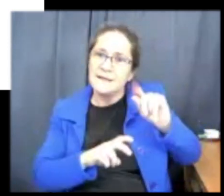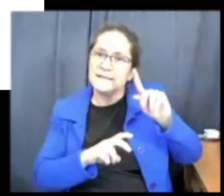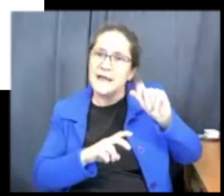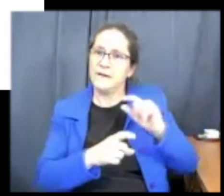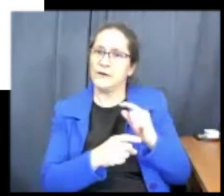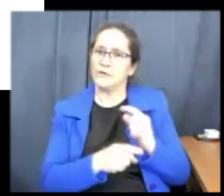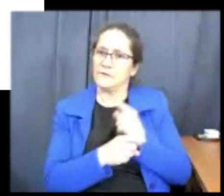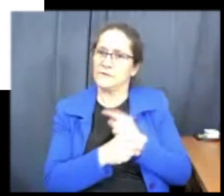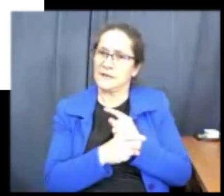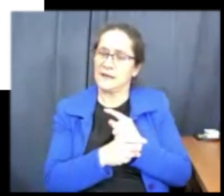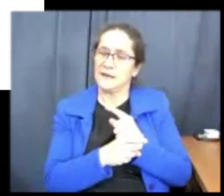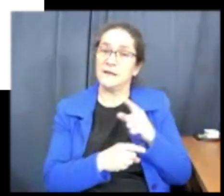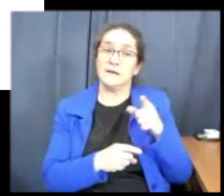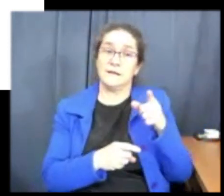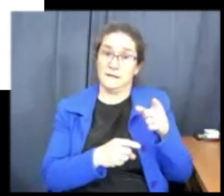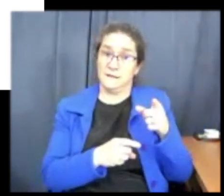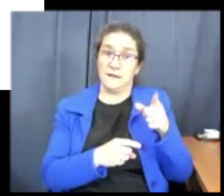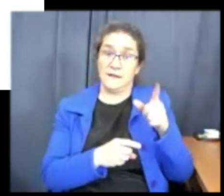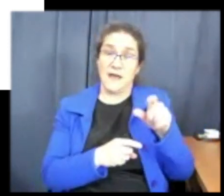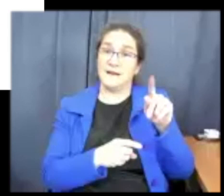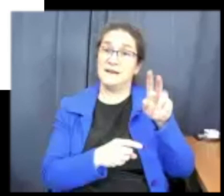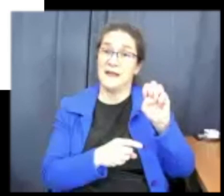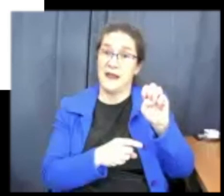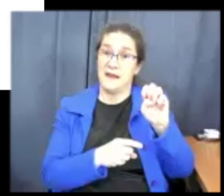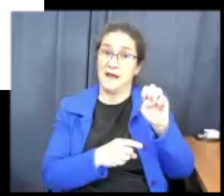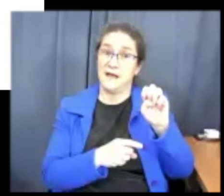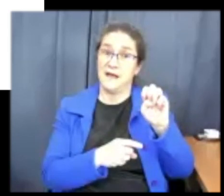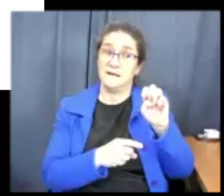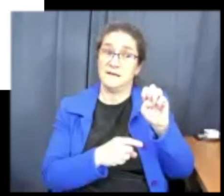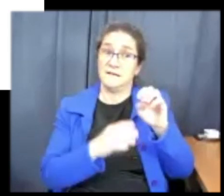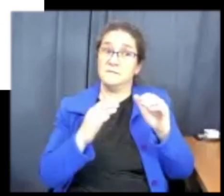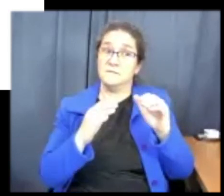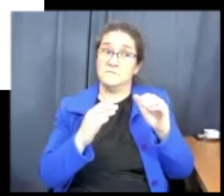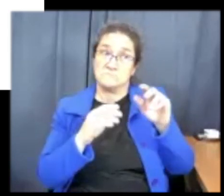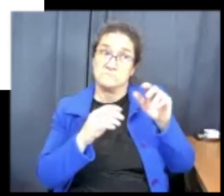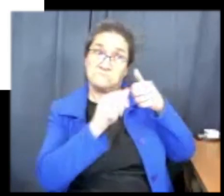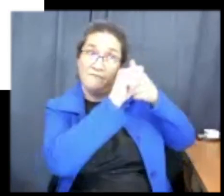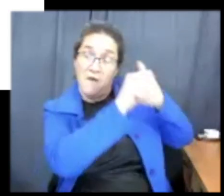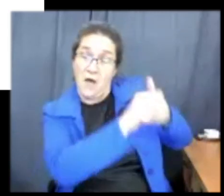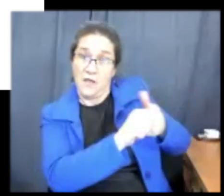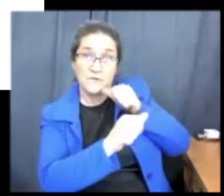are they putting the data above their personal opinions and emotions.